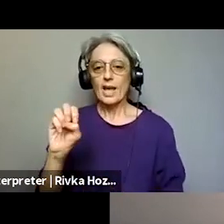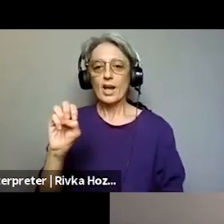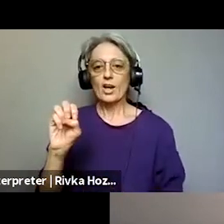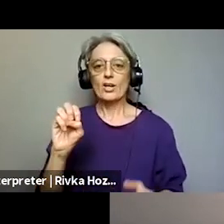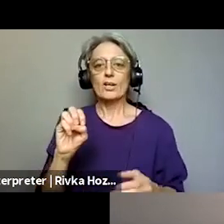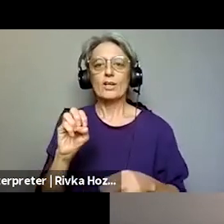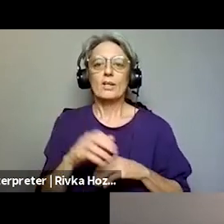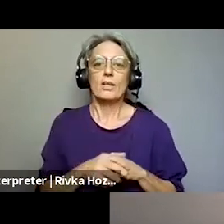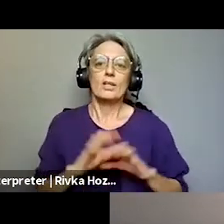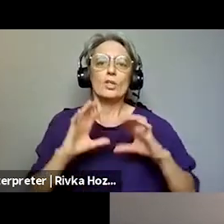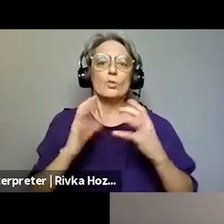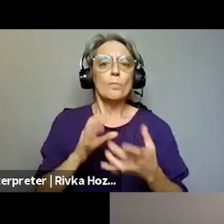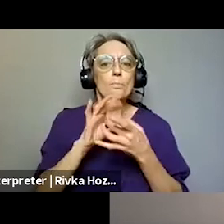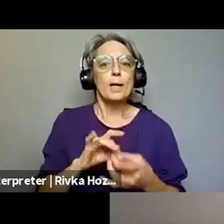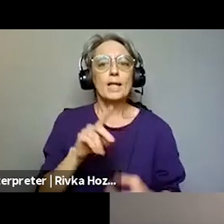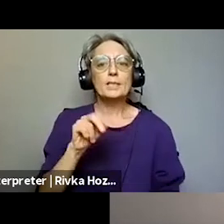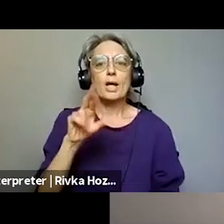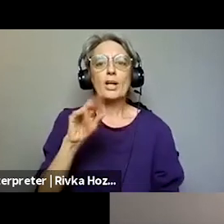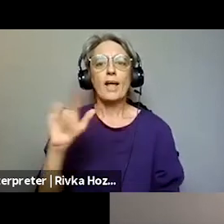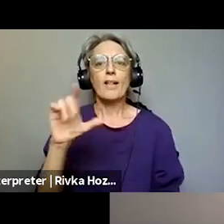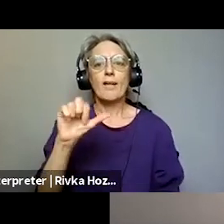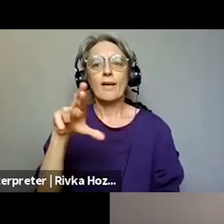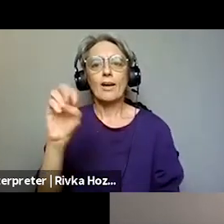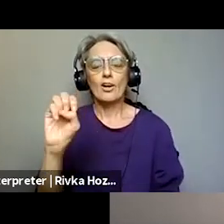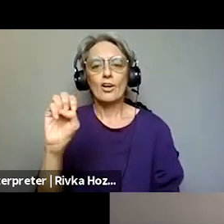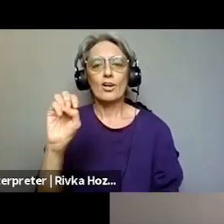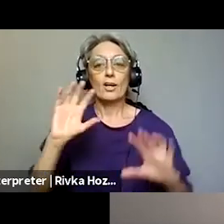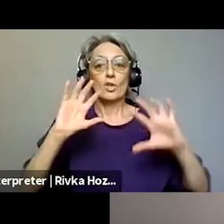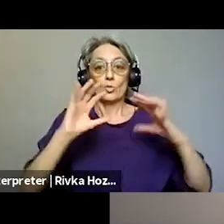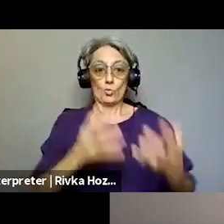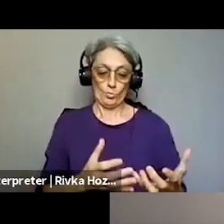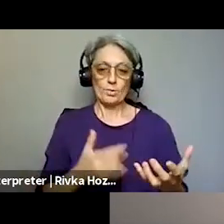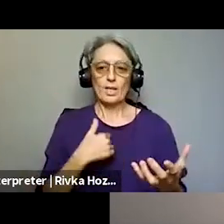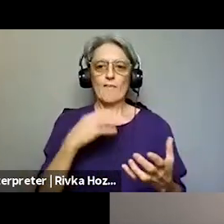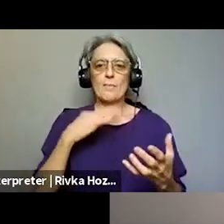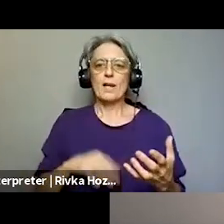which has shown to have beneficial effects for certain populations including women of color?